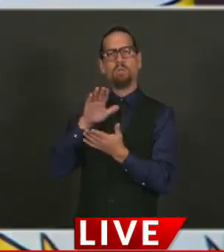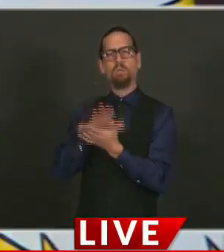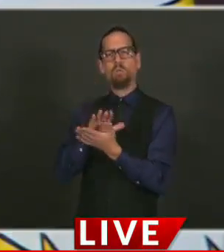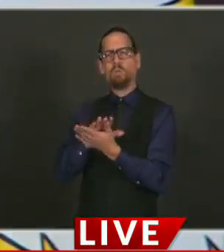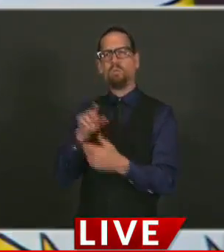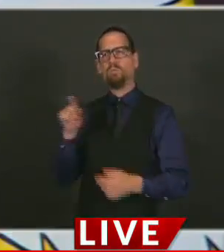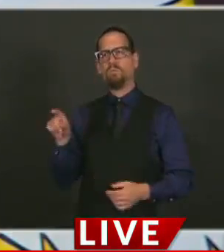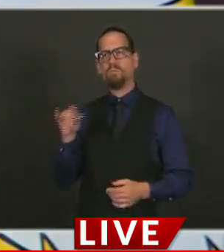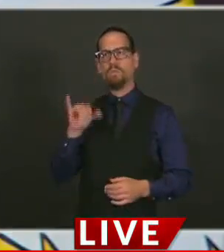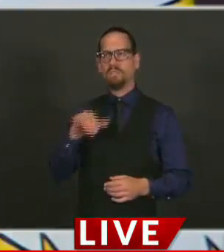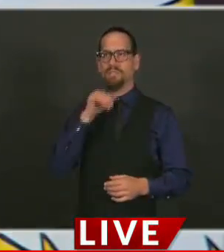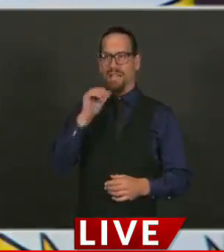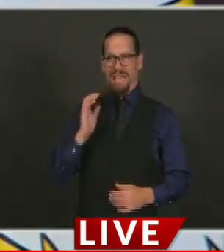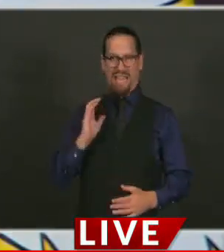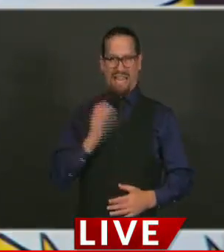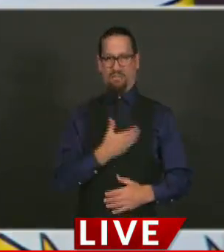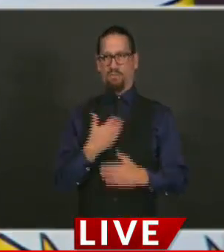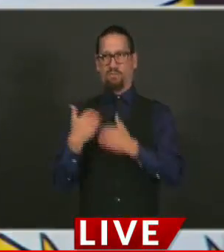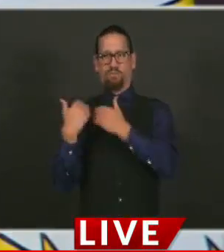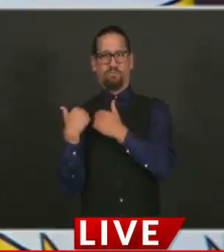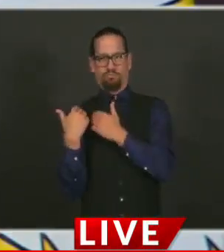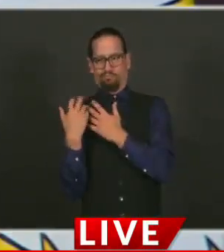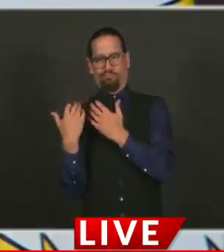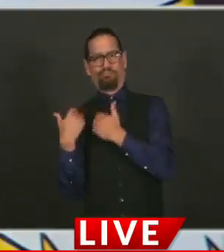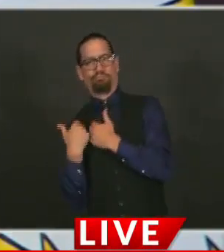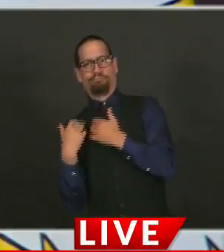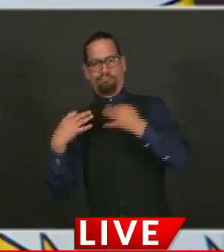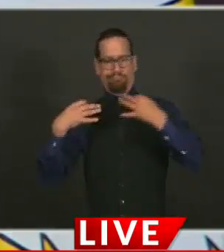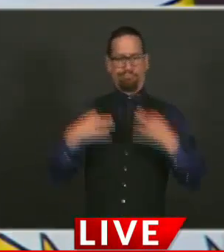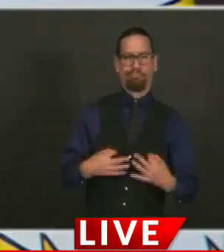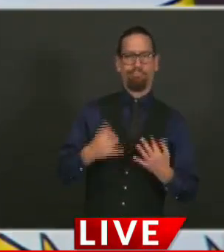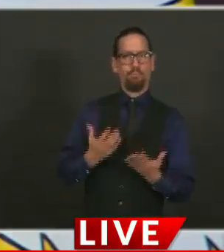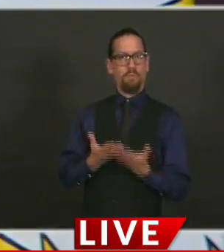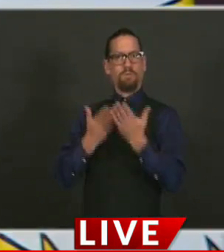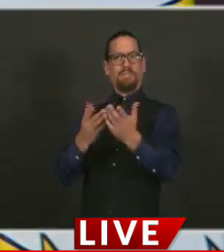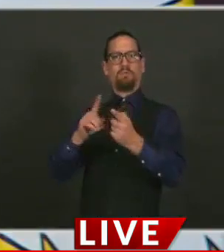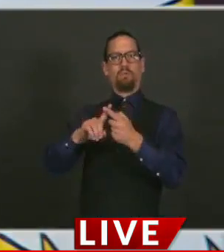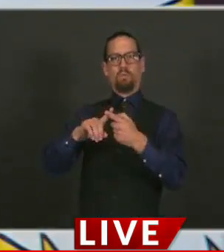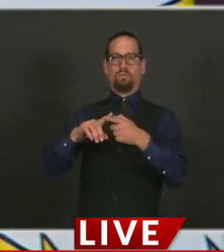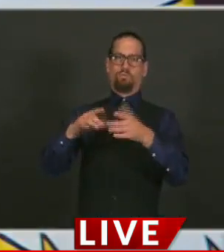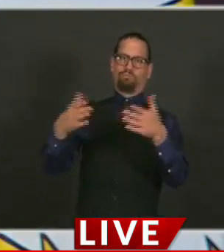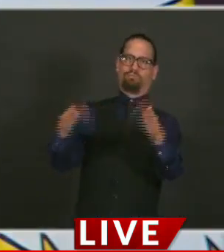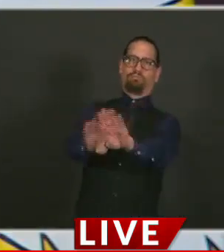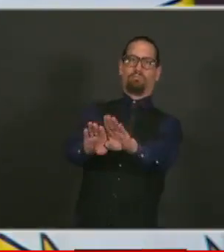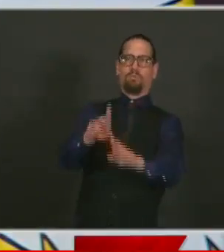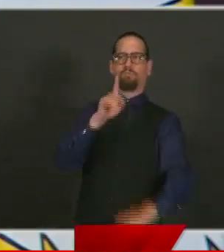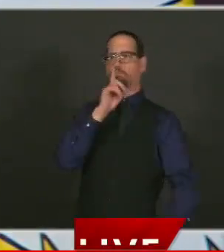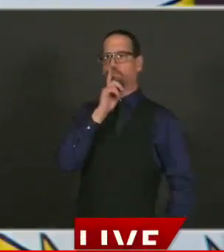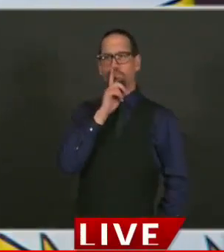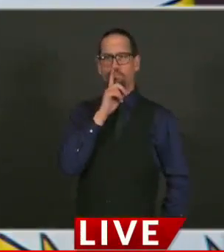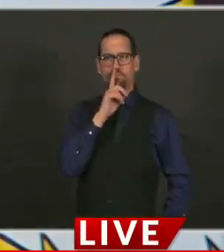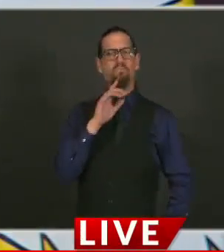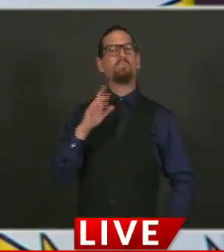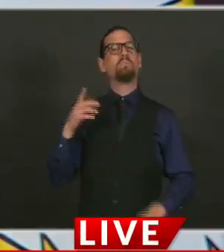CLOSE CUMBERLAND, OR ANY OTHER SCHOOL, THAT WOULD NOT NECESSARILY HAVE BEEN OUR RECOMMENDATION. I WOULD LIKE THE DOCTOR TO SPEAK